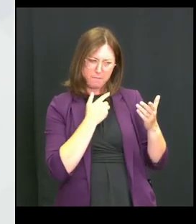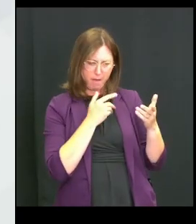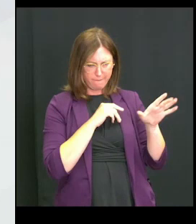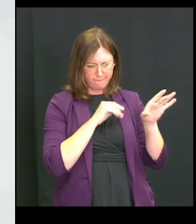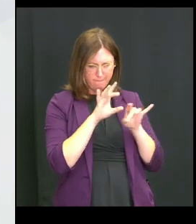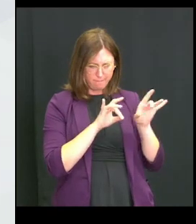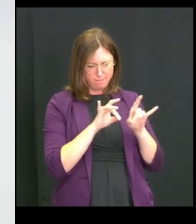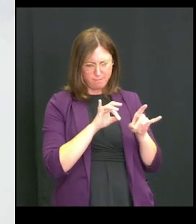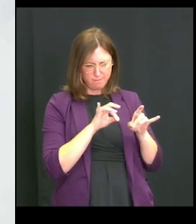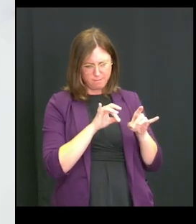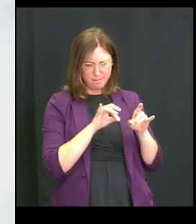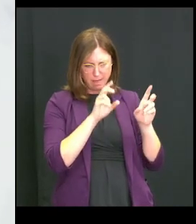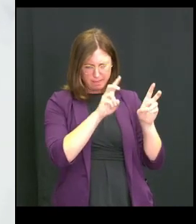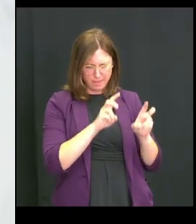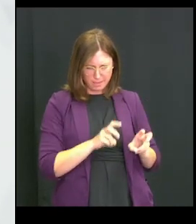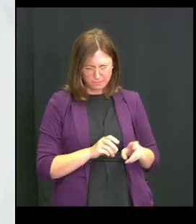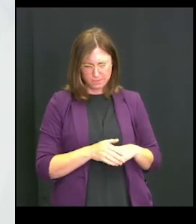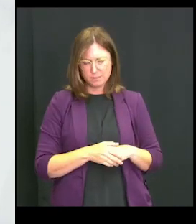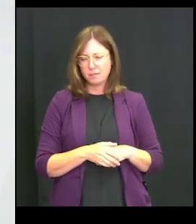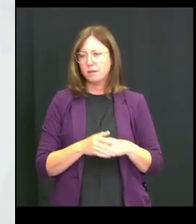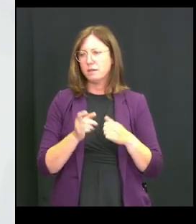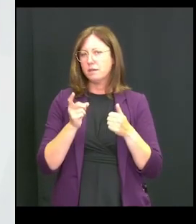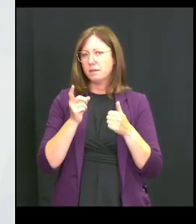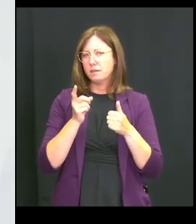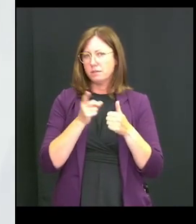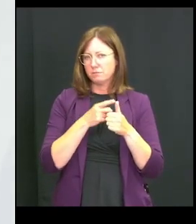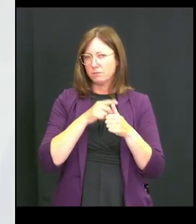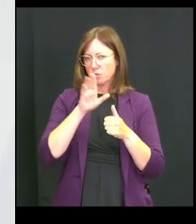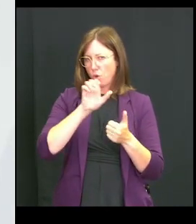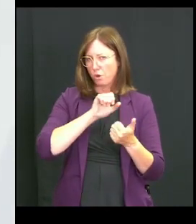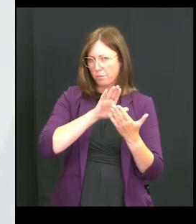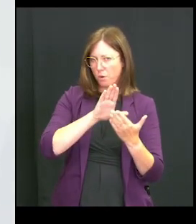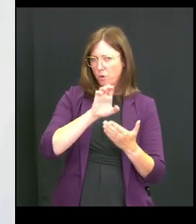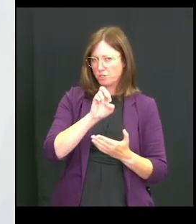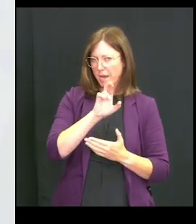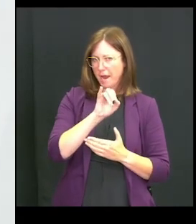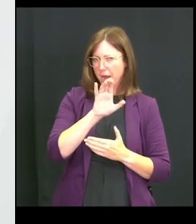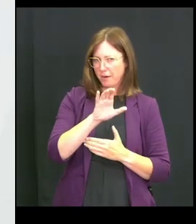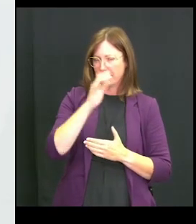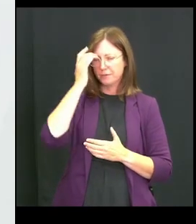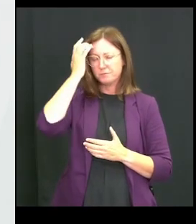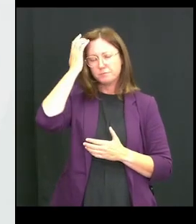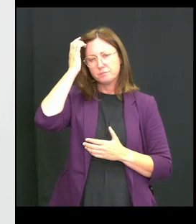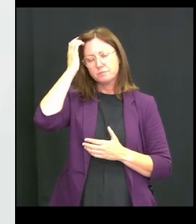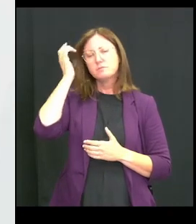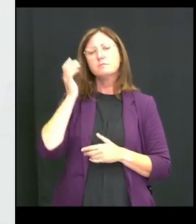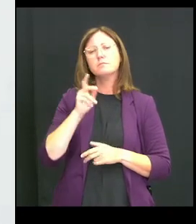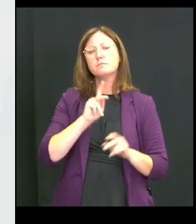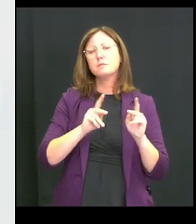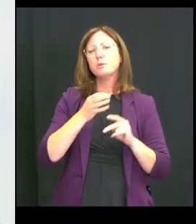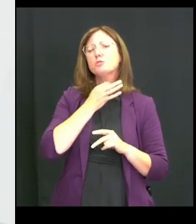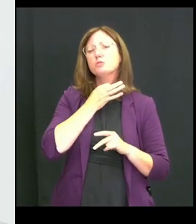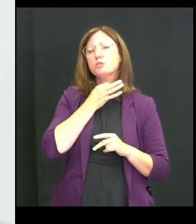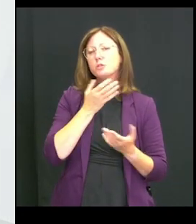The first ones are around, again, your methodology, Eric, so people curious to delve in a little bit deeper.